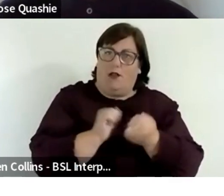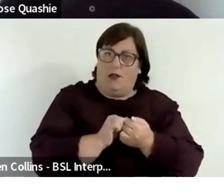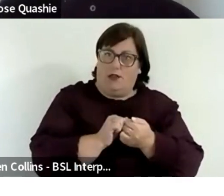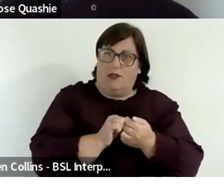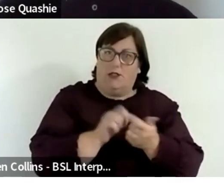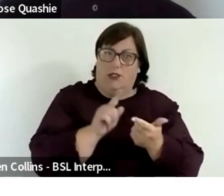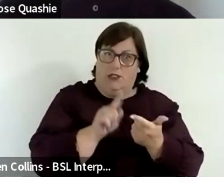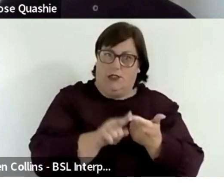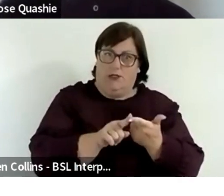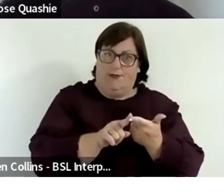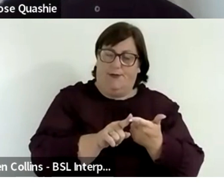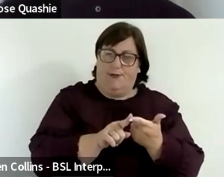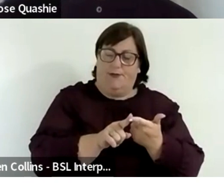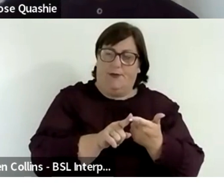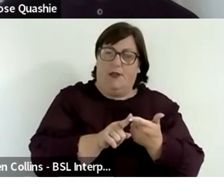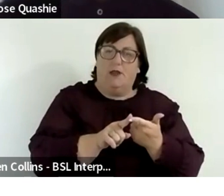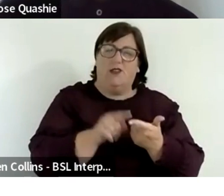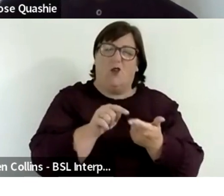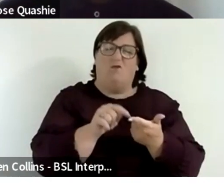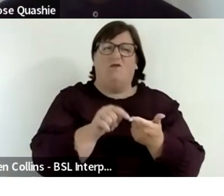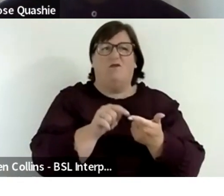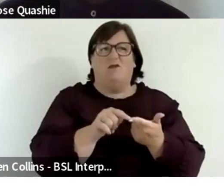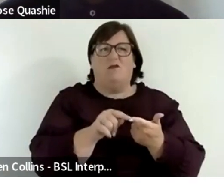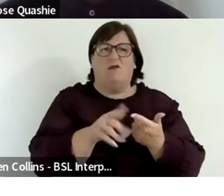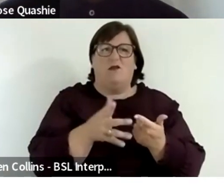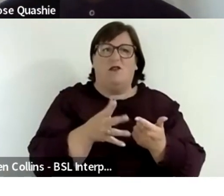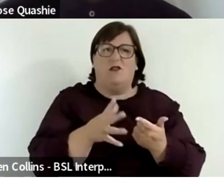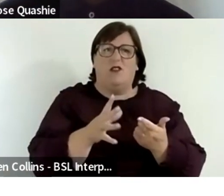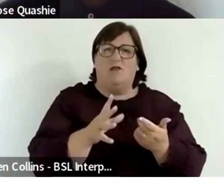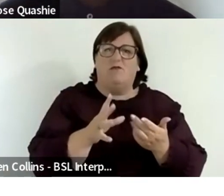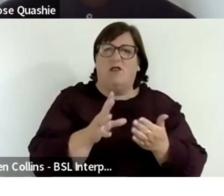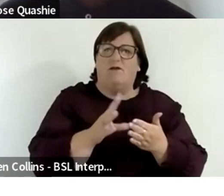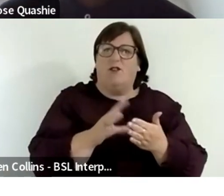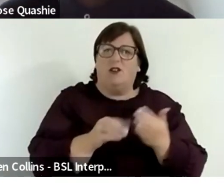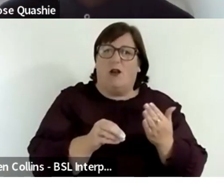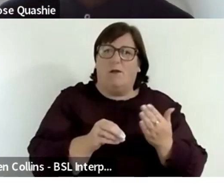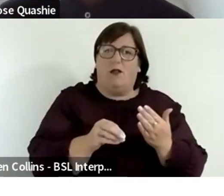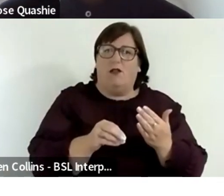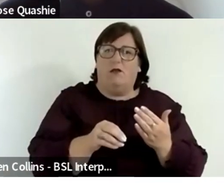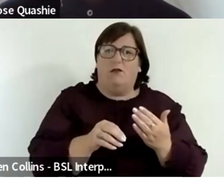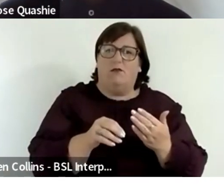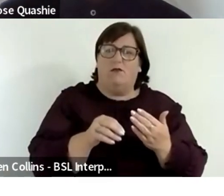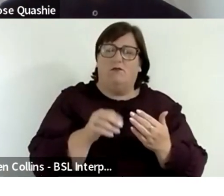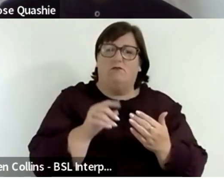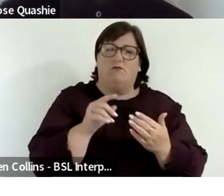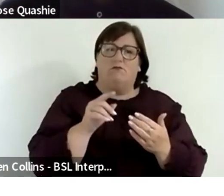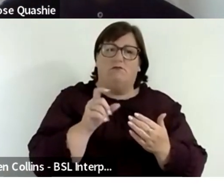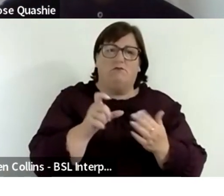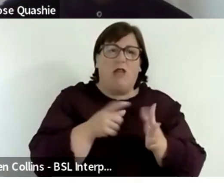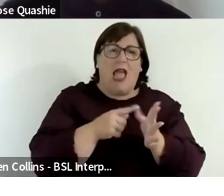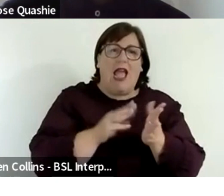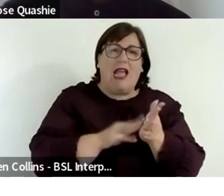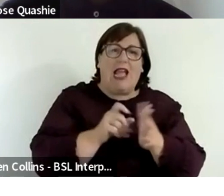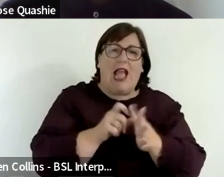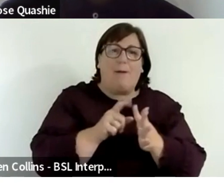So local authorities such as Camden Council, Brent Council in London, in the West Midlands, Birmingham City